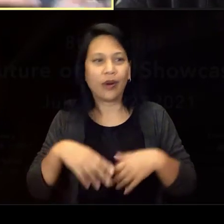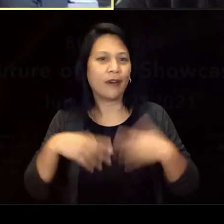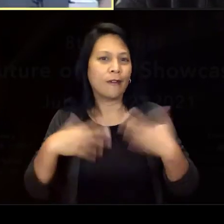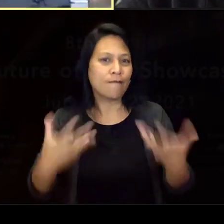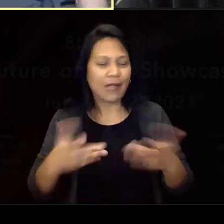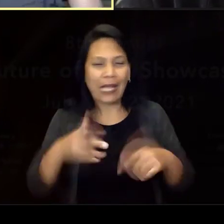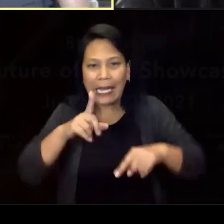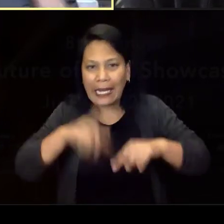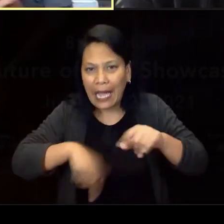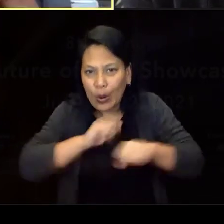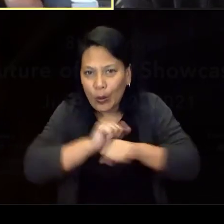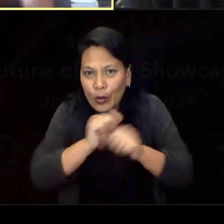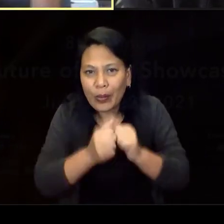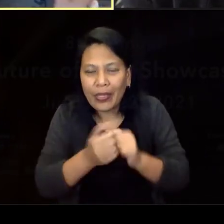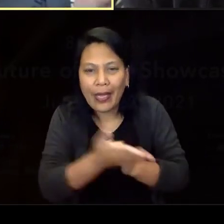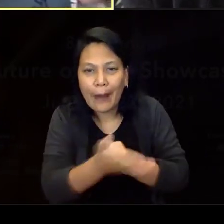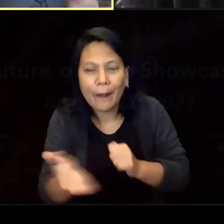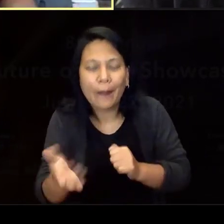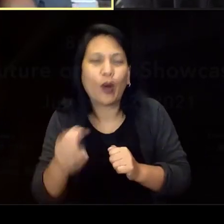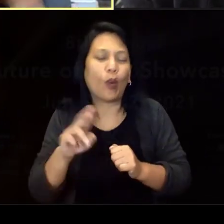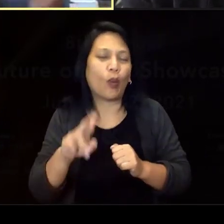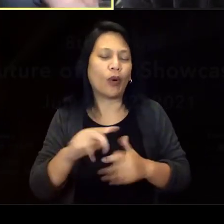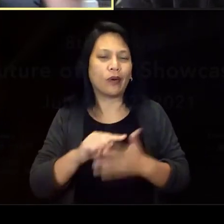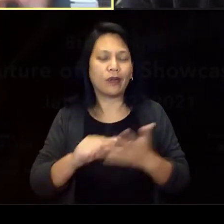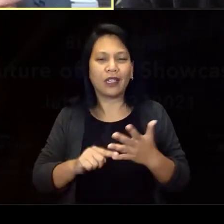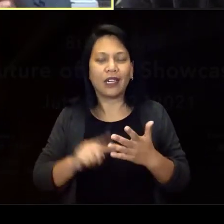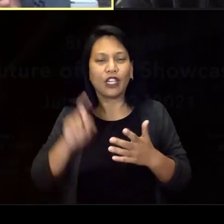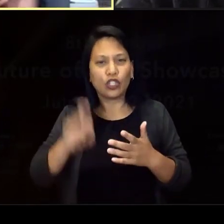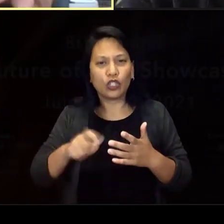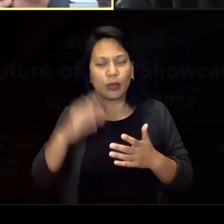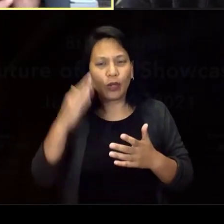So keep in mind, you have to be able to work on all these people.